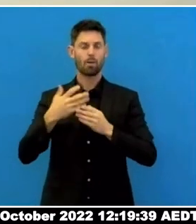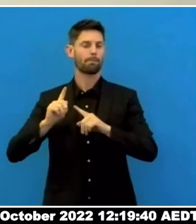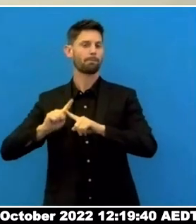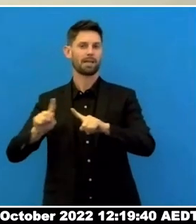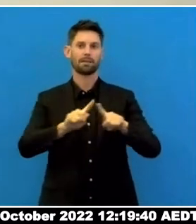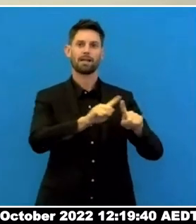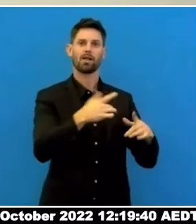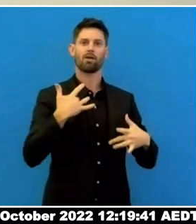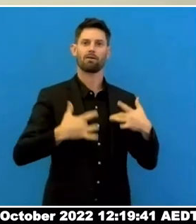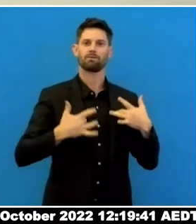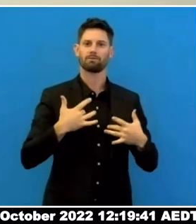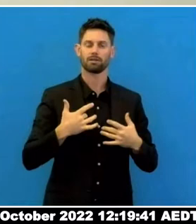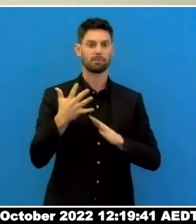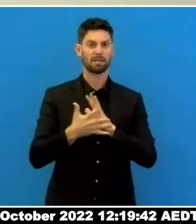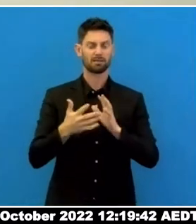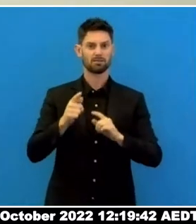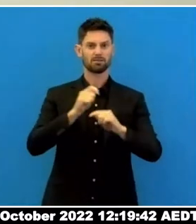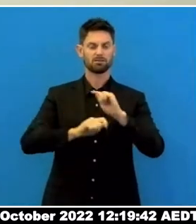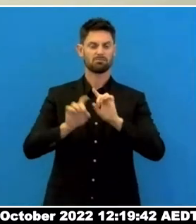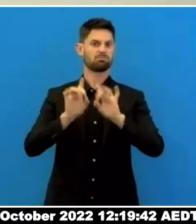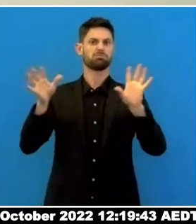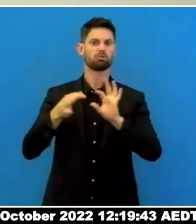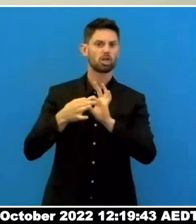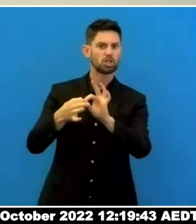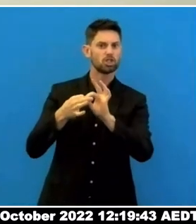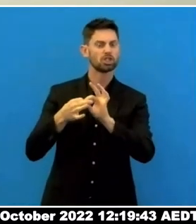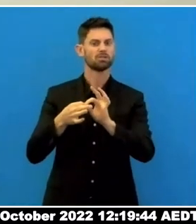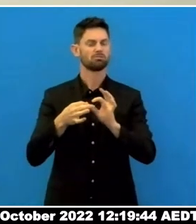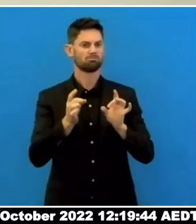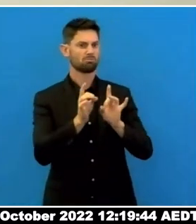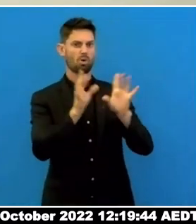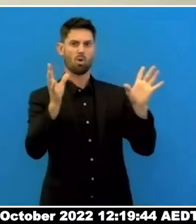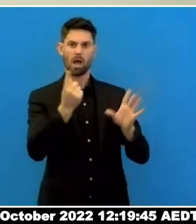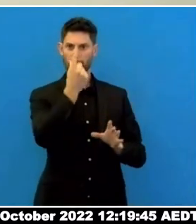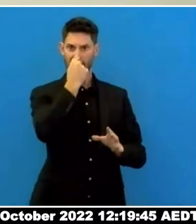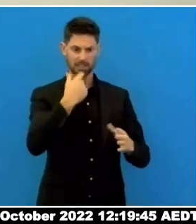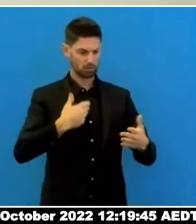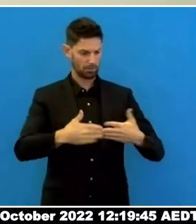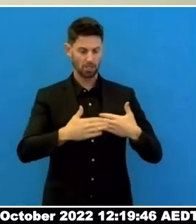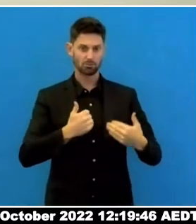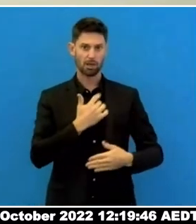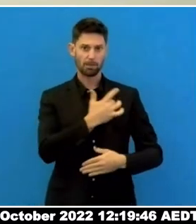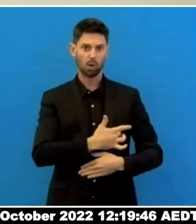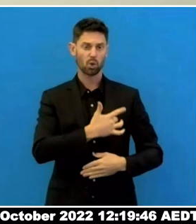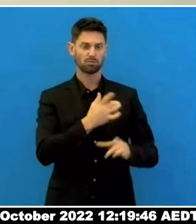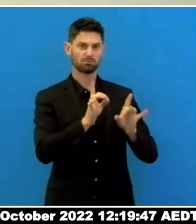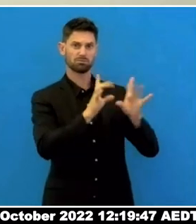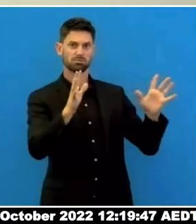So, attachment issues, relationships, our sense of ability to modulate our emotions, our social skills, cognitive skills,